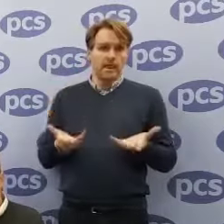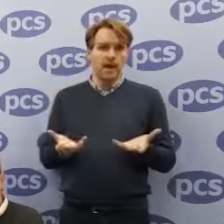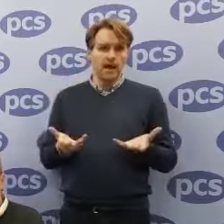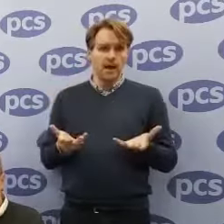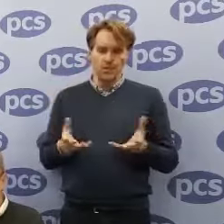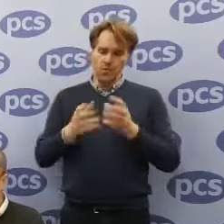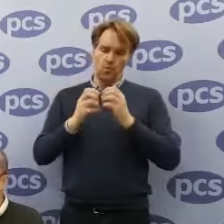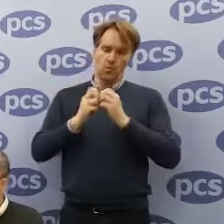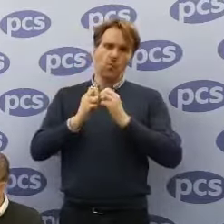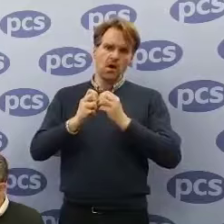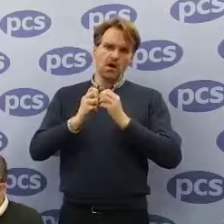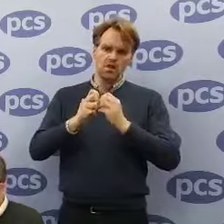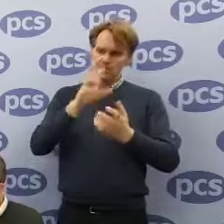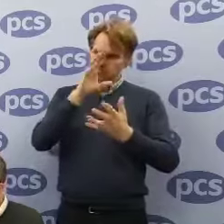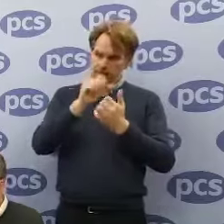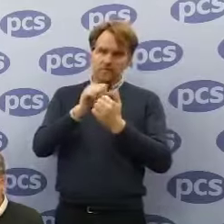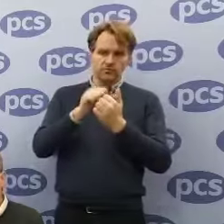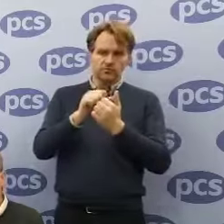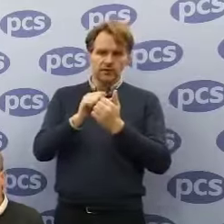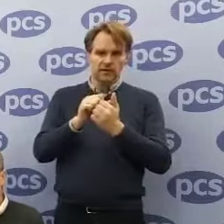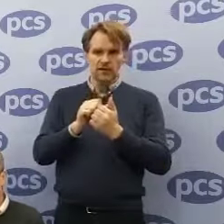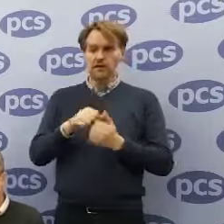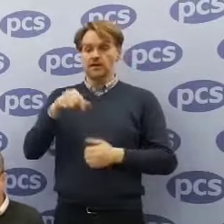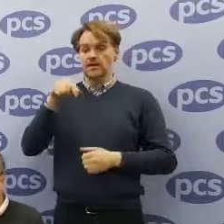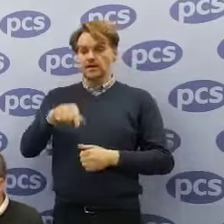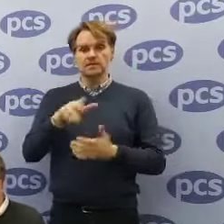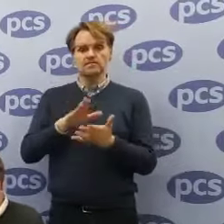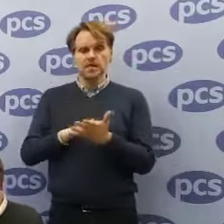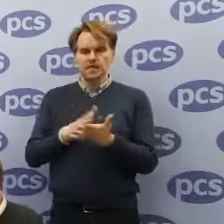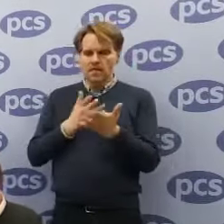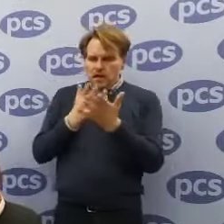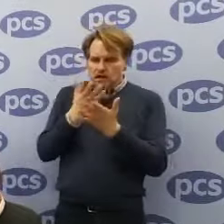people we're having a big consultation this month so there are 29 briefing